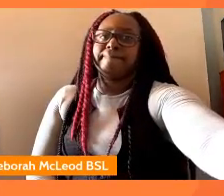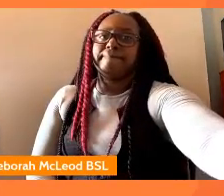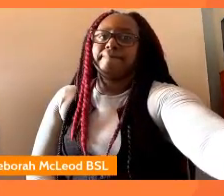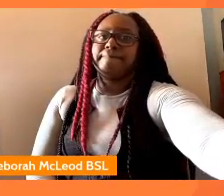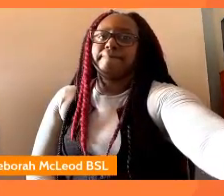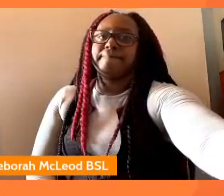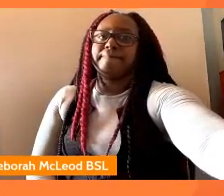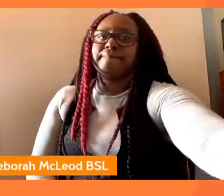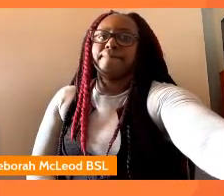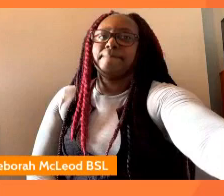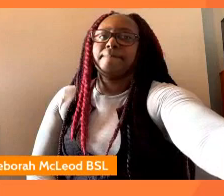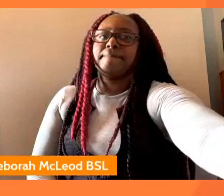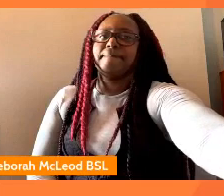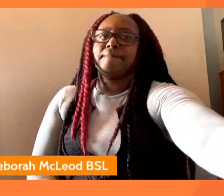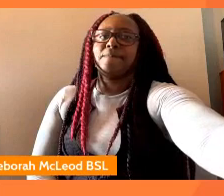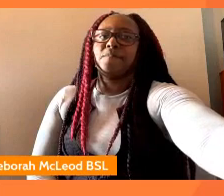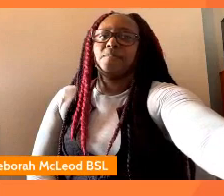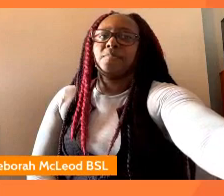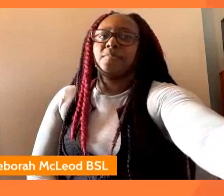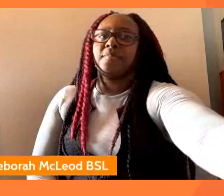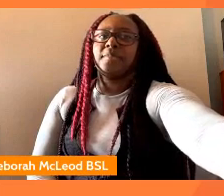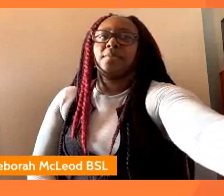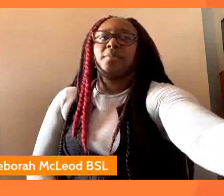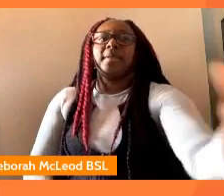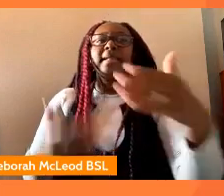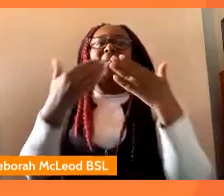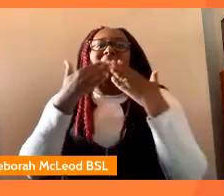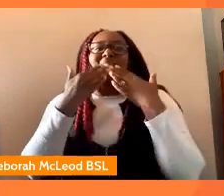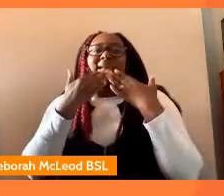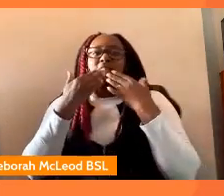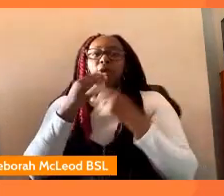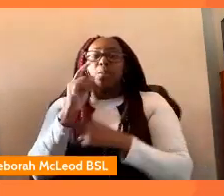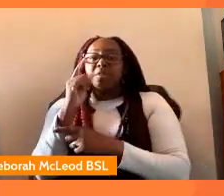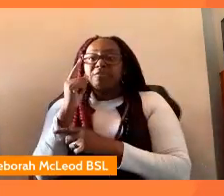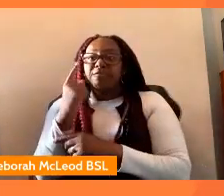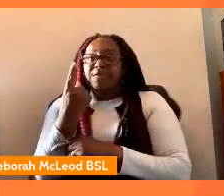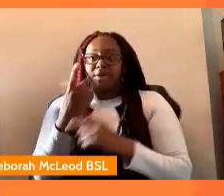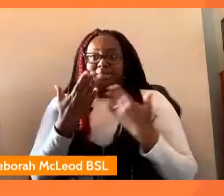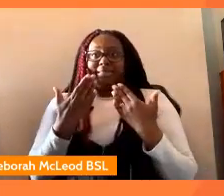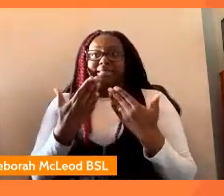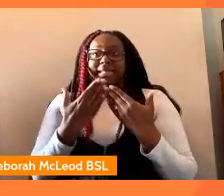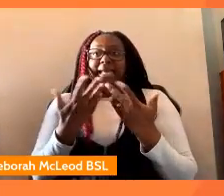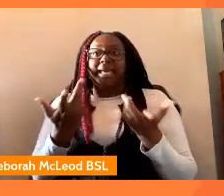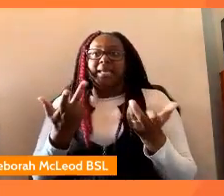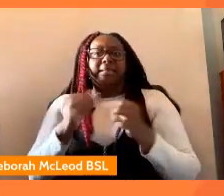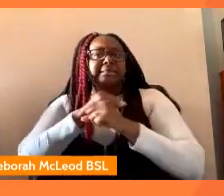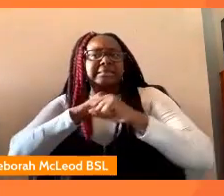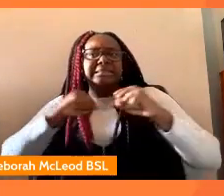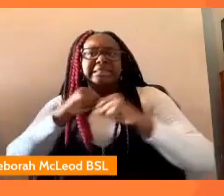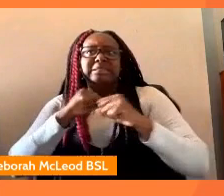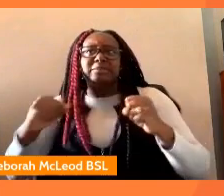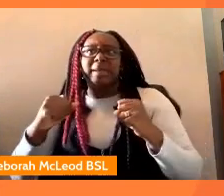Thank you very much, Jamie. Let's now kick off. In our first session today, The Space associate, Harmeet Chagger-Khan